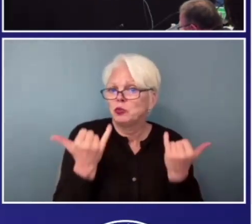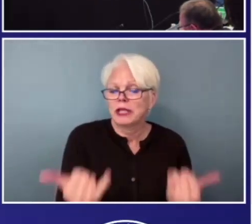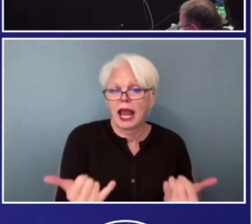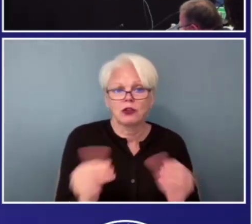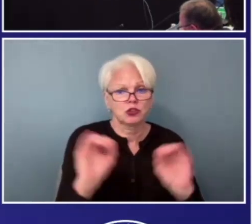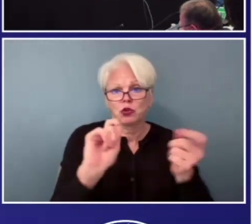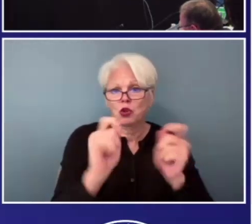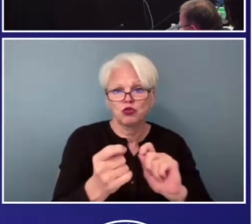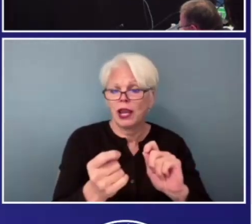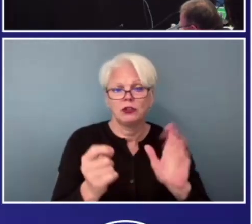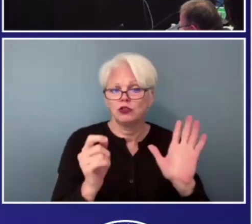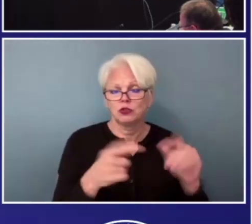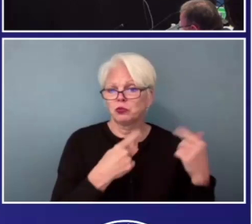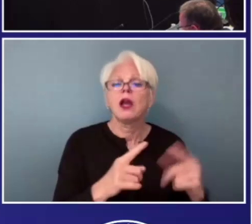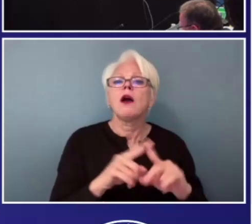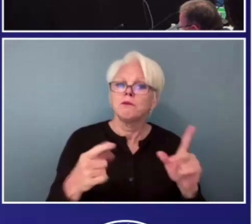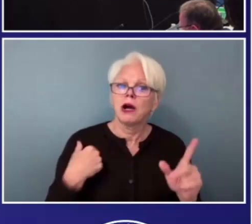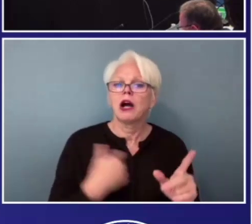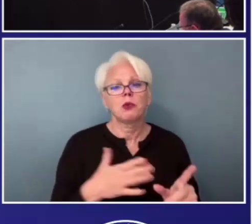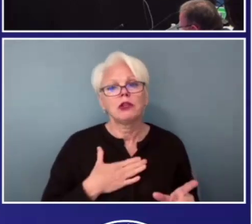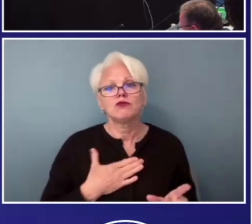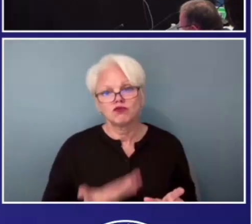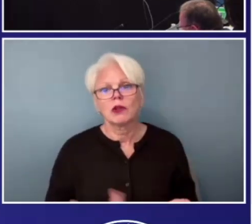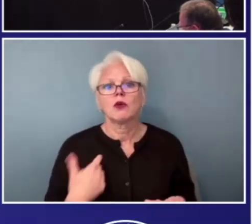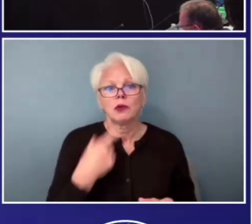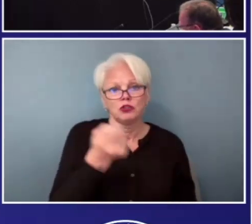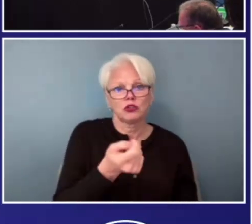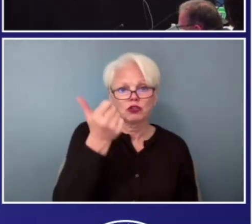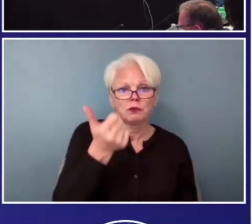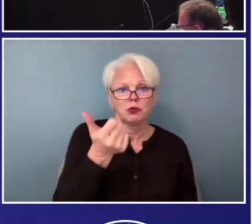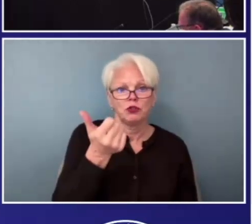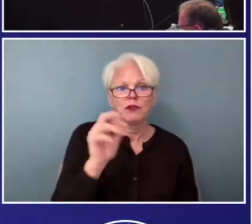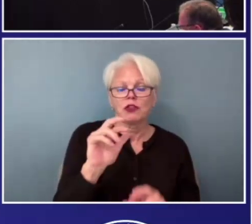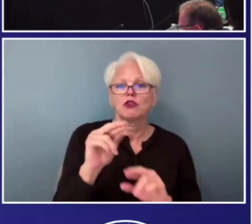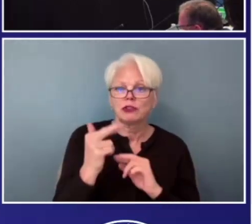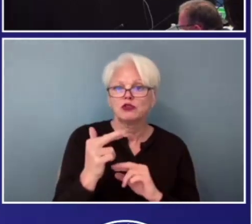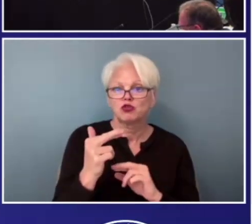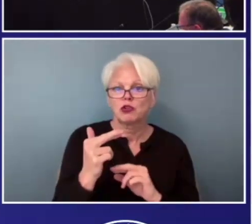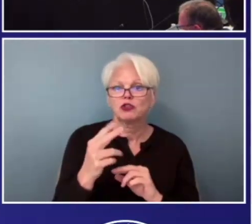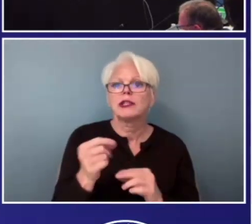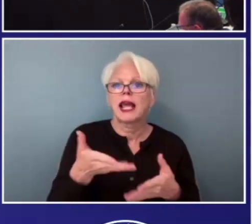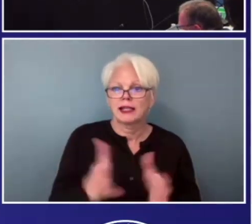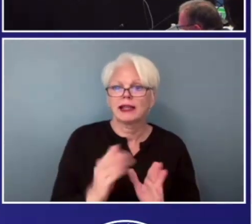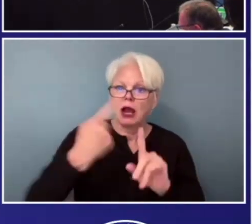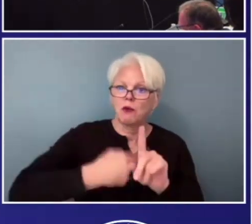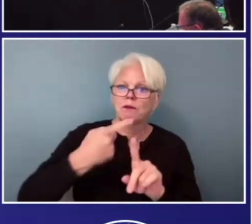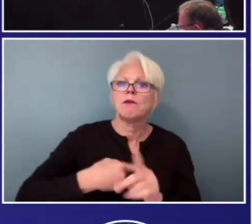But we have conceded that we should remove the restriction and allow a monthly payment. Excuse me.